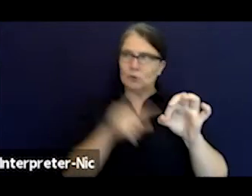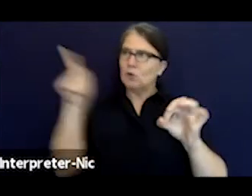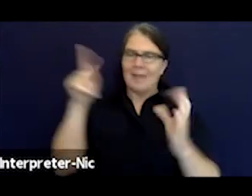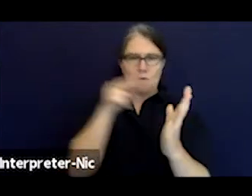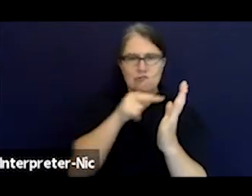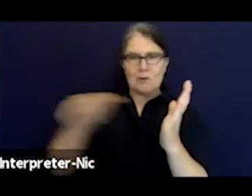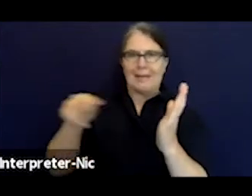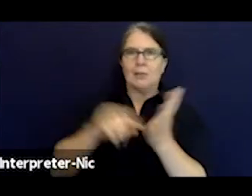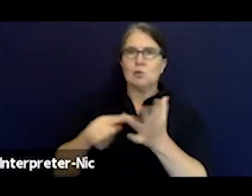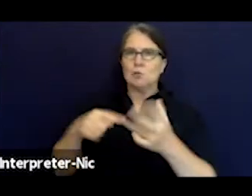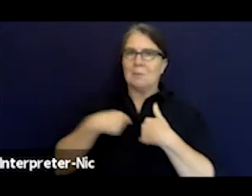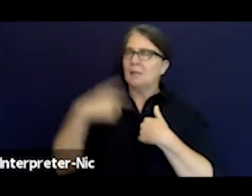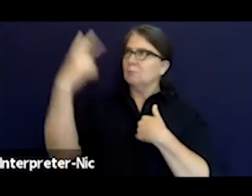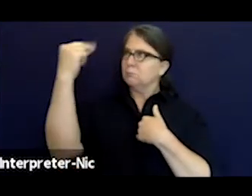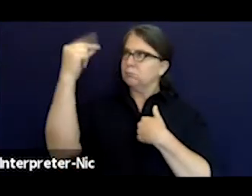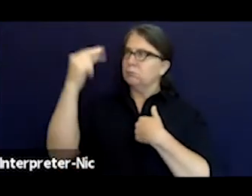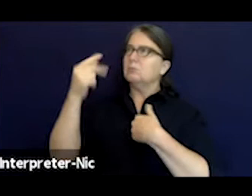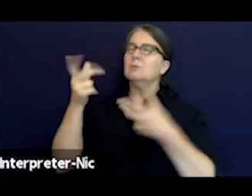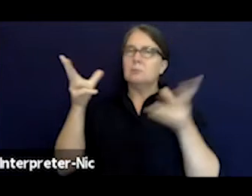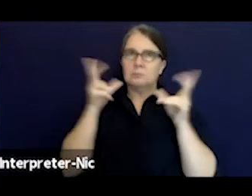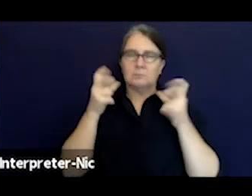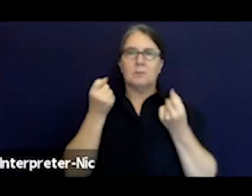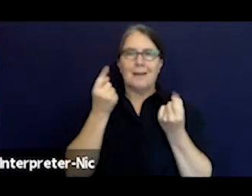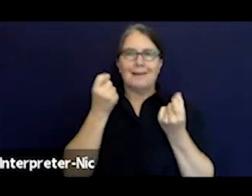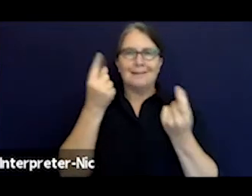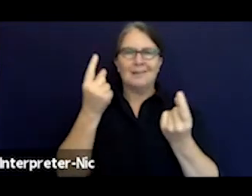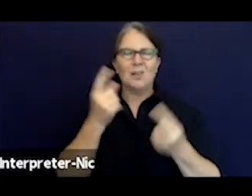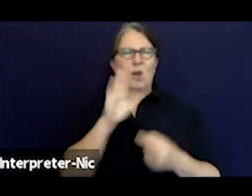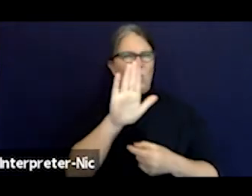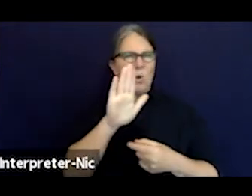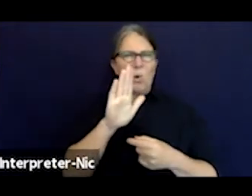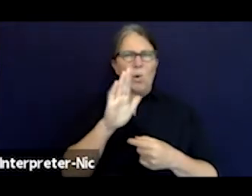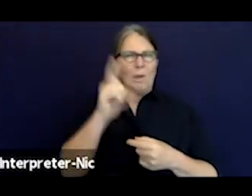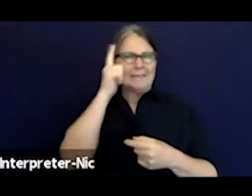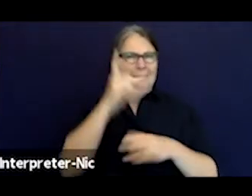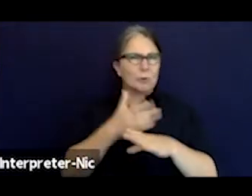What should your teaching colleague say to that student? Let's take a couple of seconds,